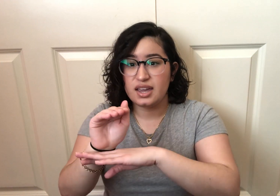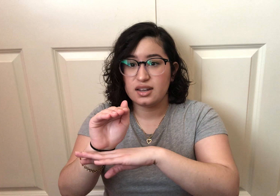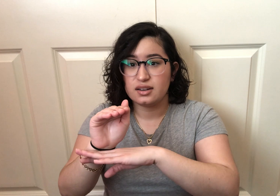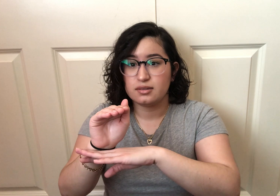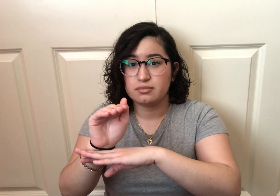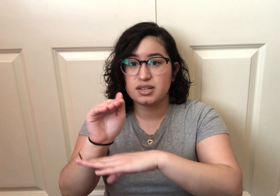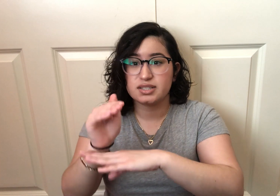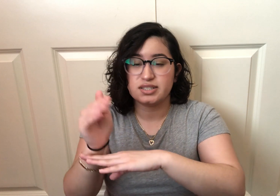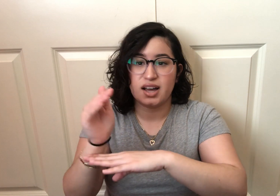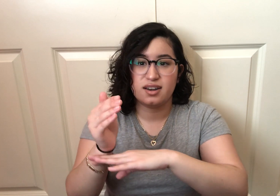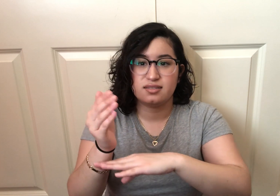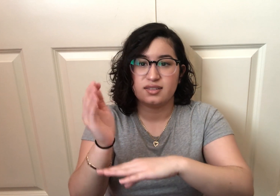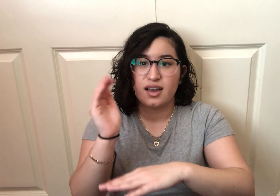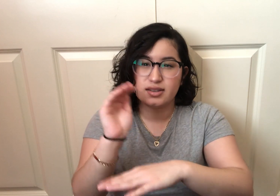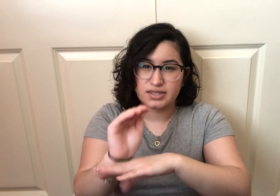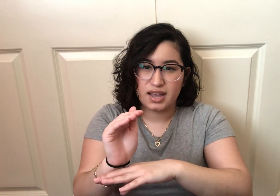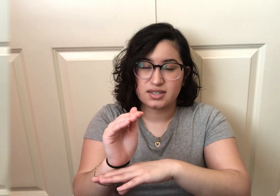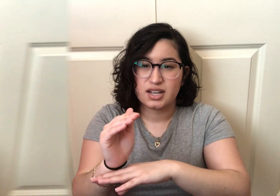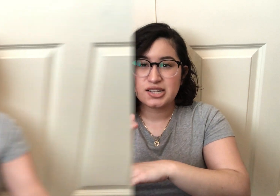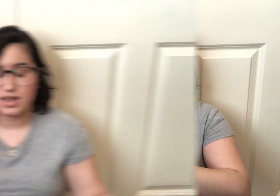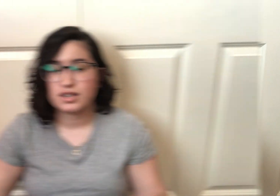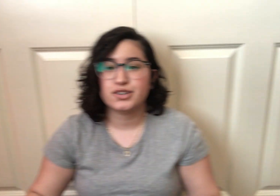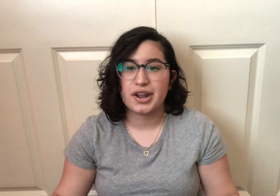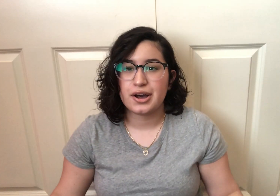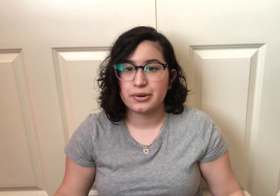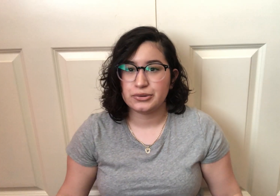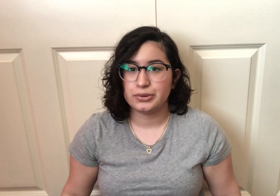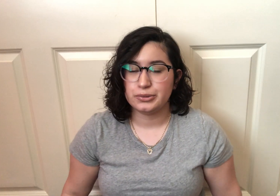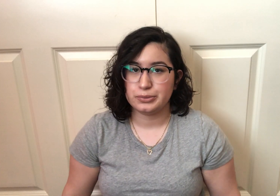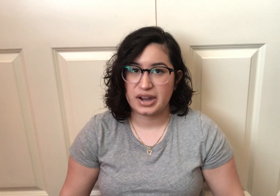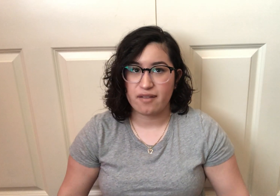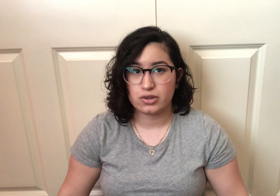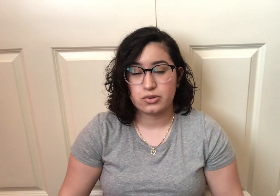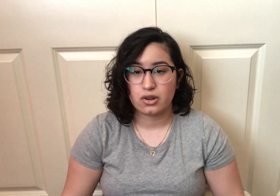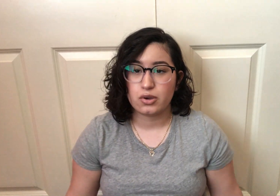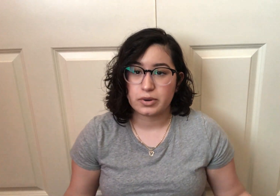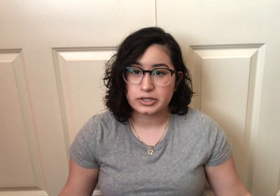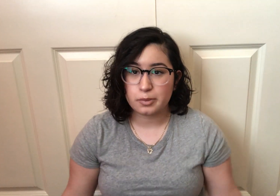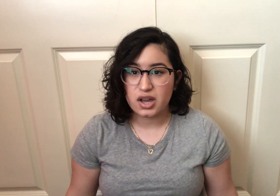because the Sun has set. So now you would have to, you would respond